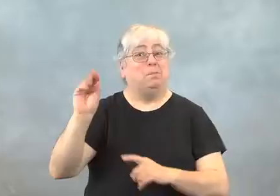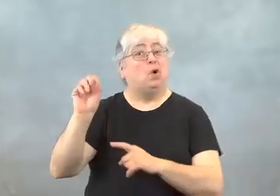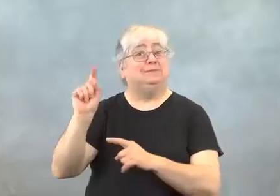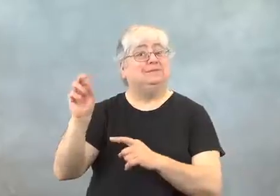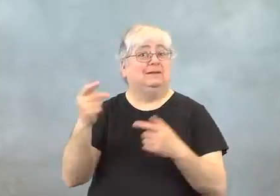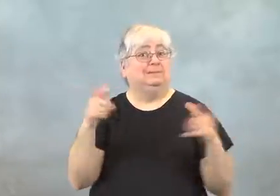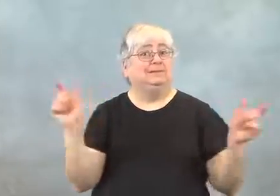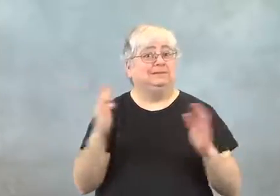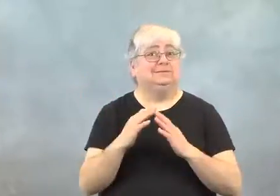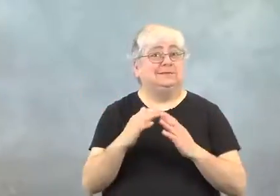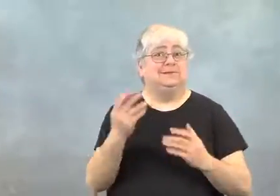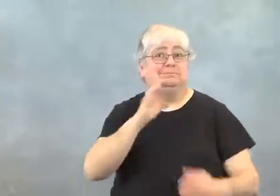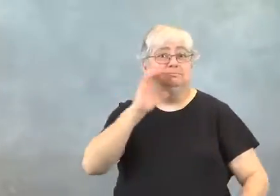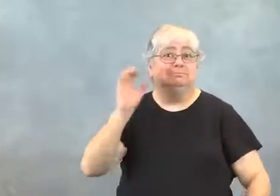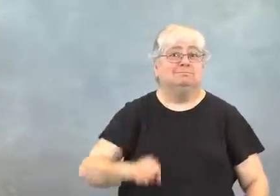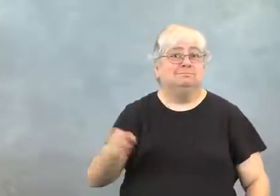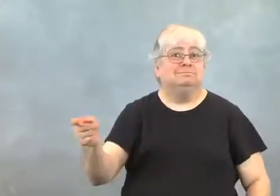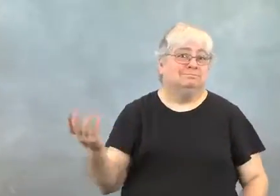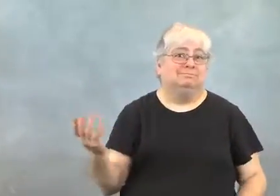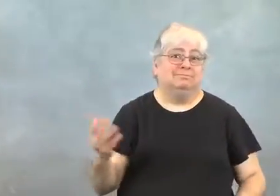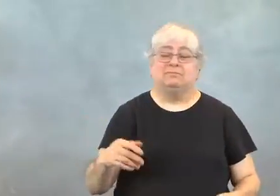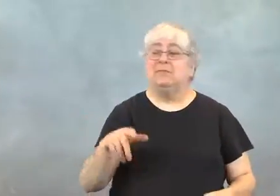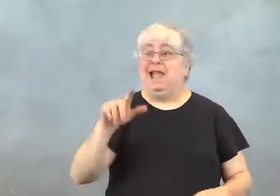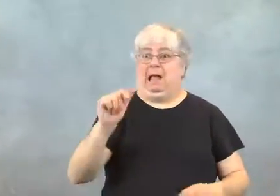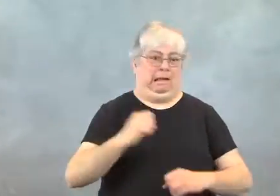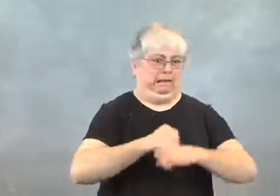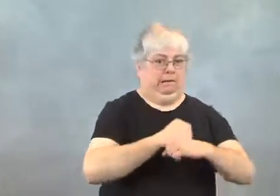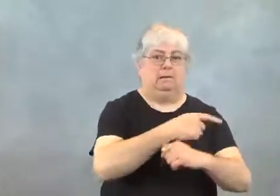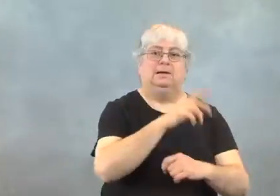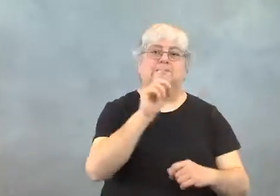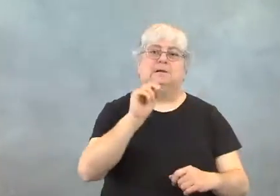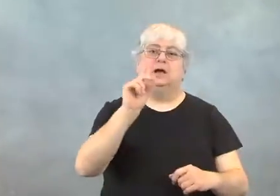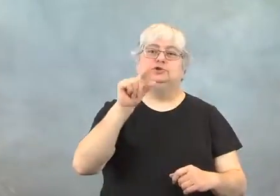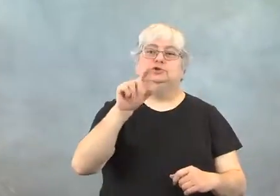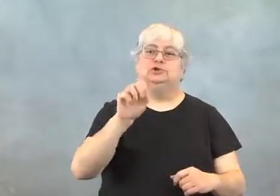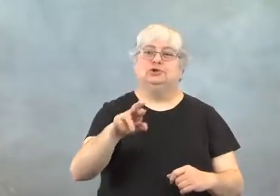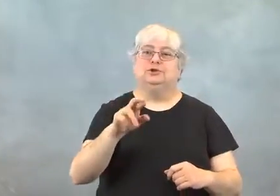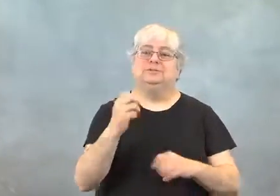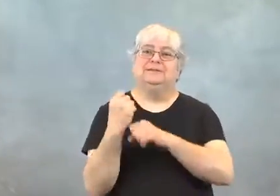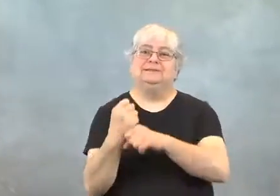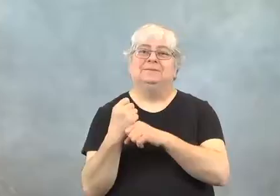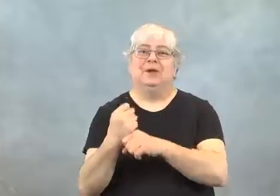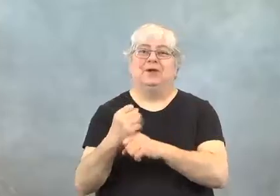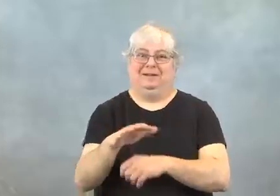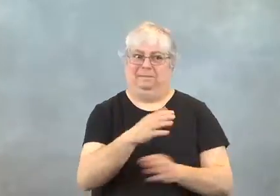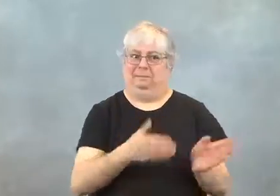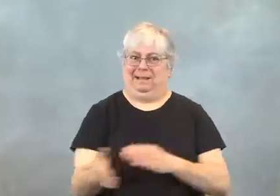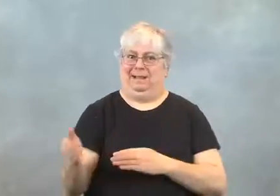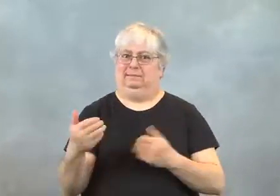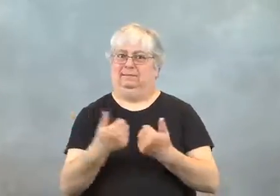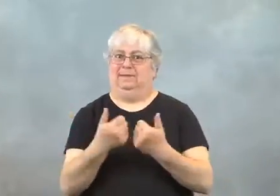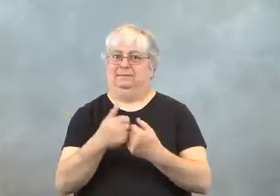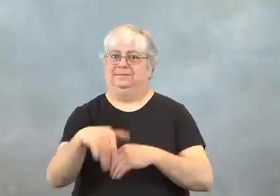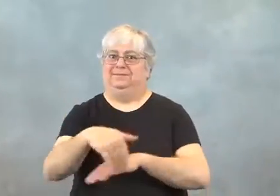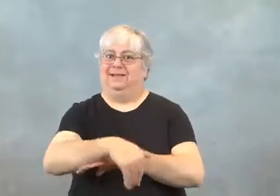Boston is a large and old city. Security was stepped up for the Dodgers game set to be played that night.